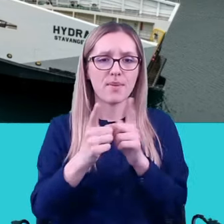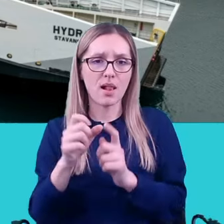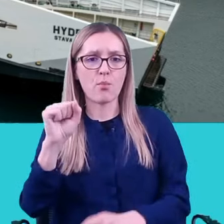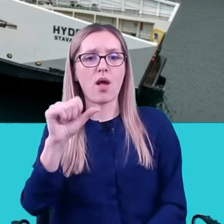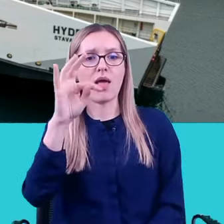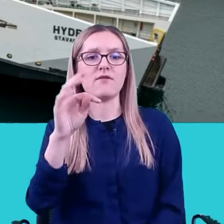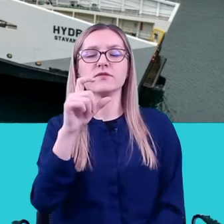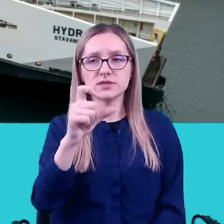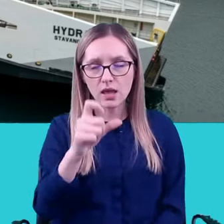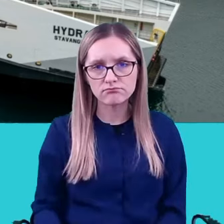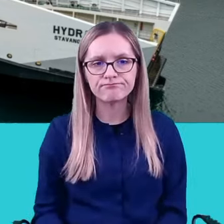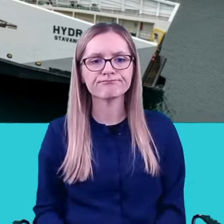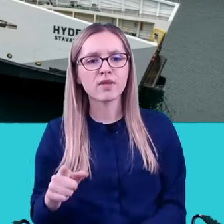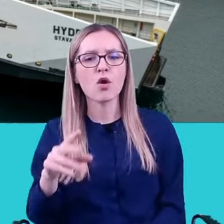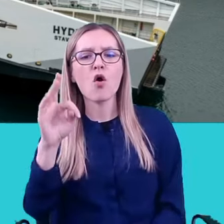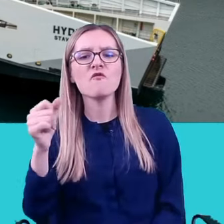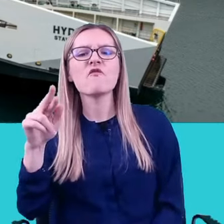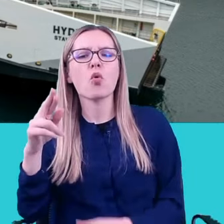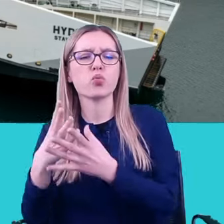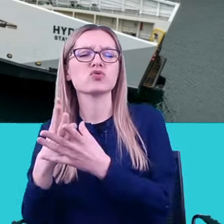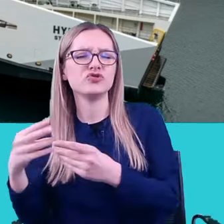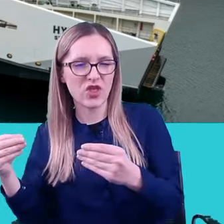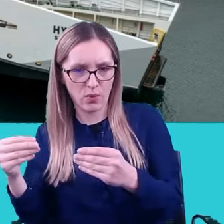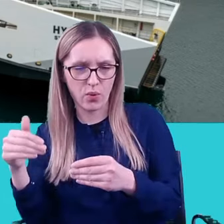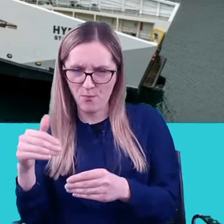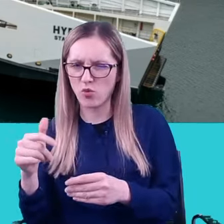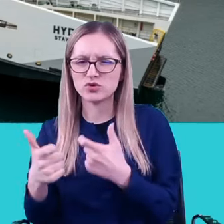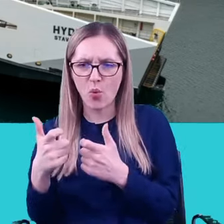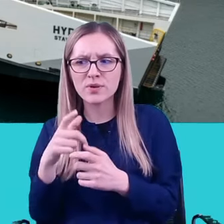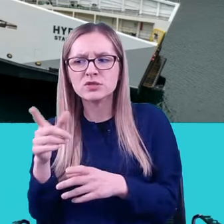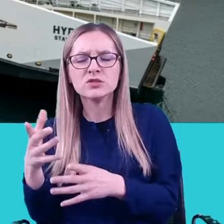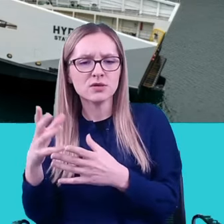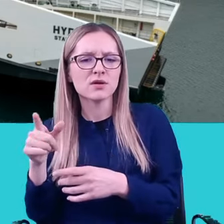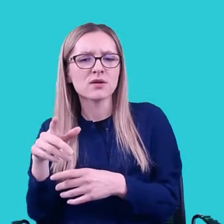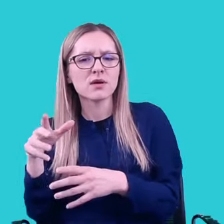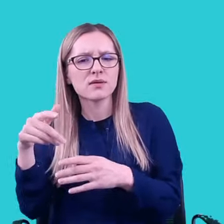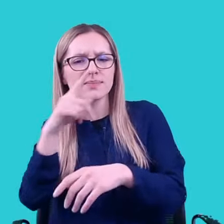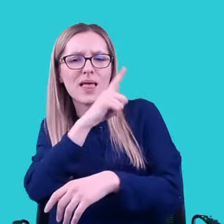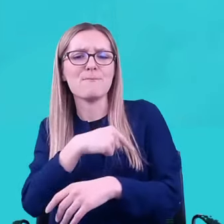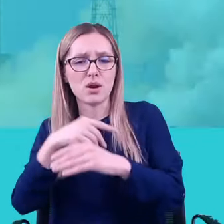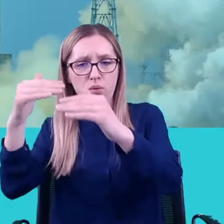liquid hydrogen, cooled down if needed, and, additionally, rechargeable batteries.